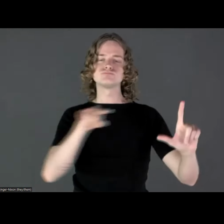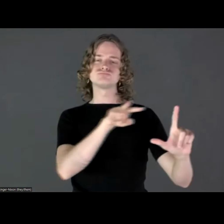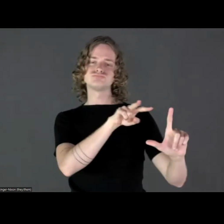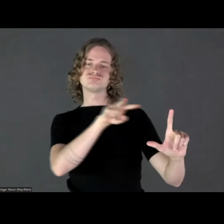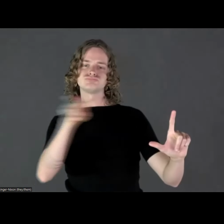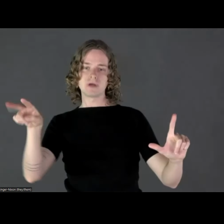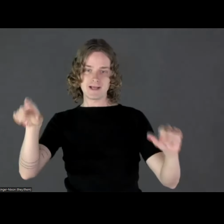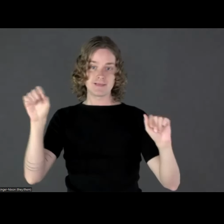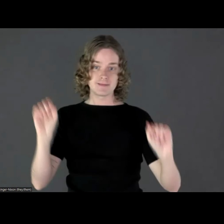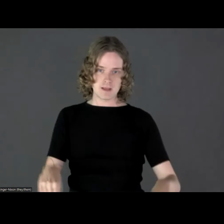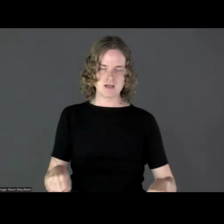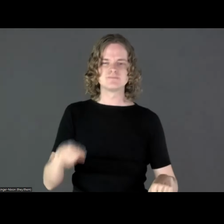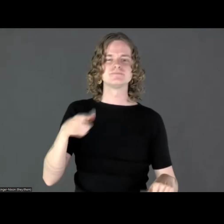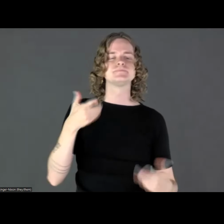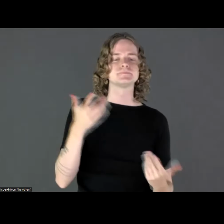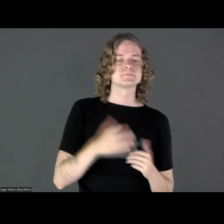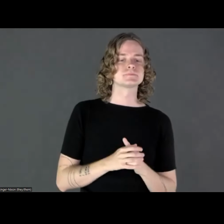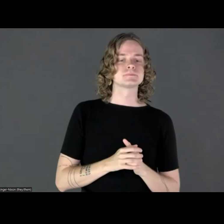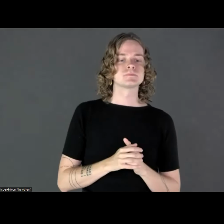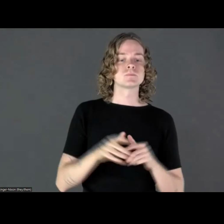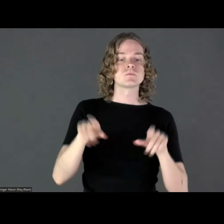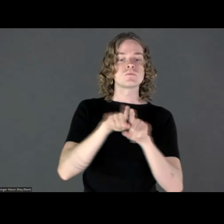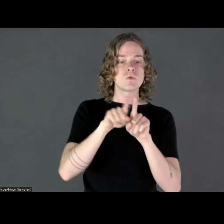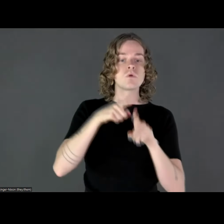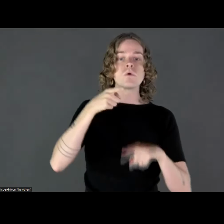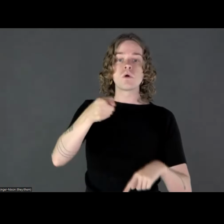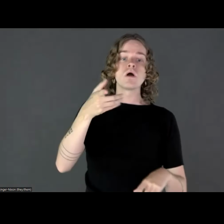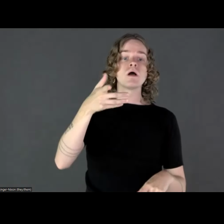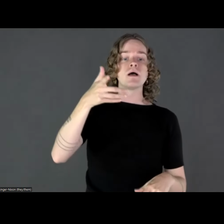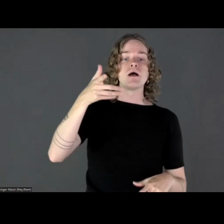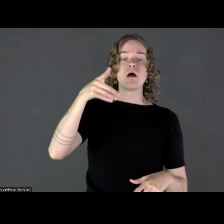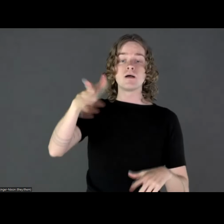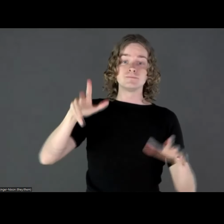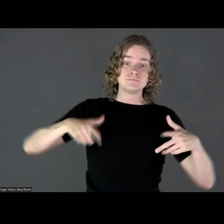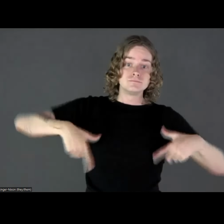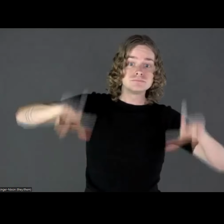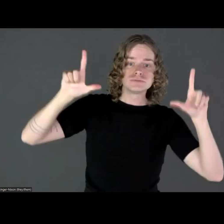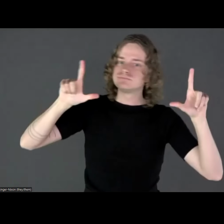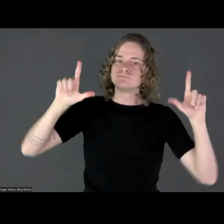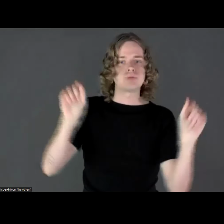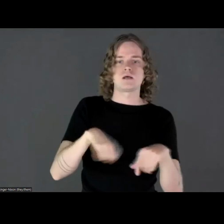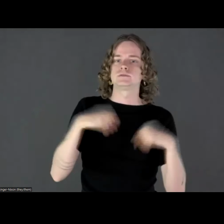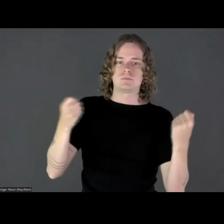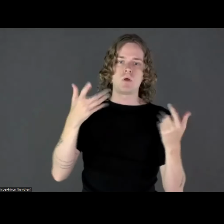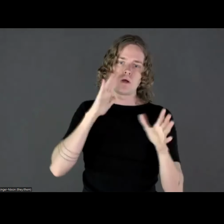chat box, which we will be monitoring regularly. If you want to make a contribution from the floor,